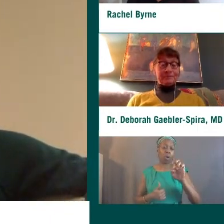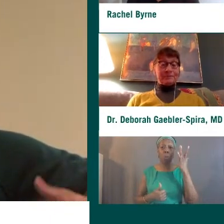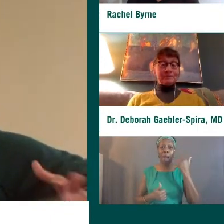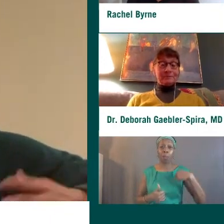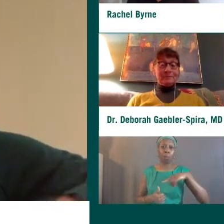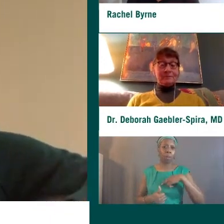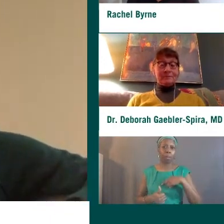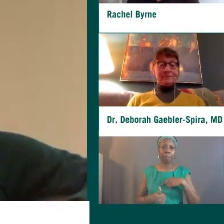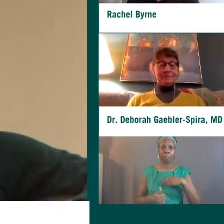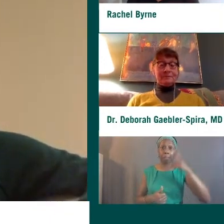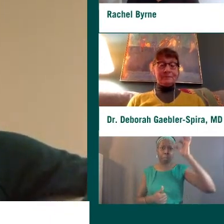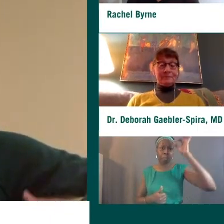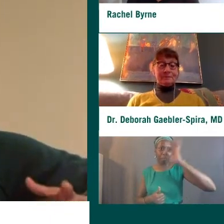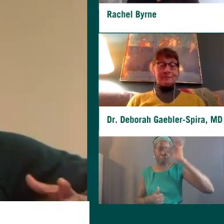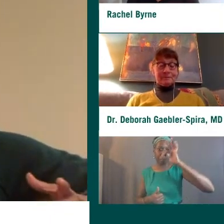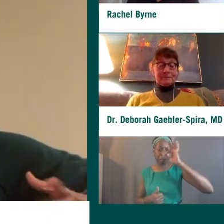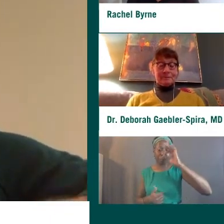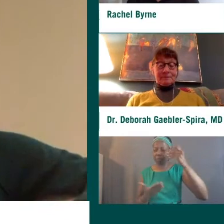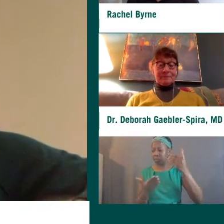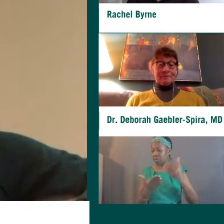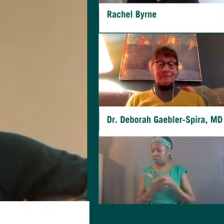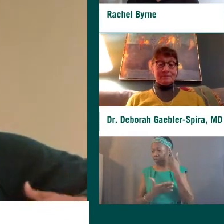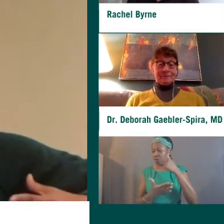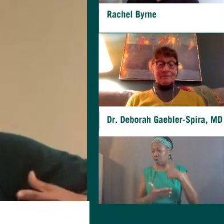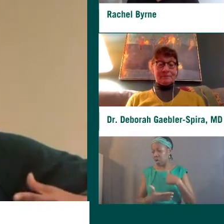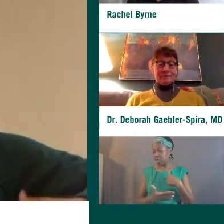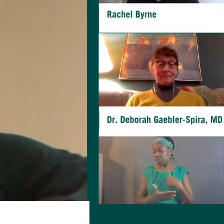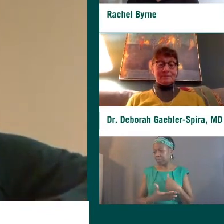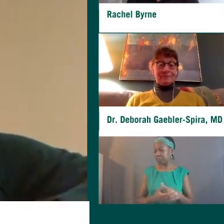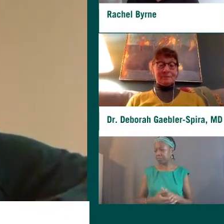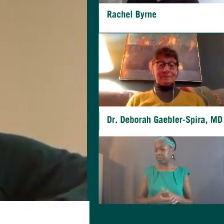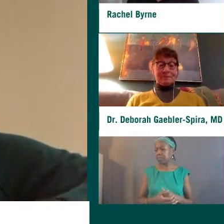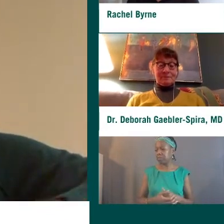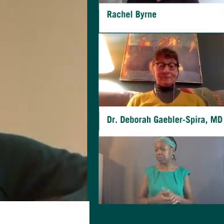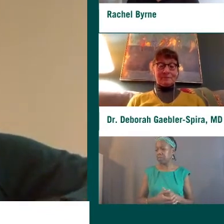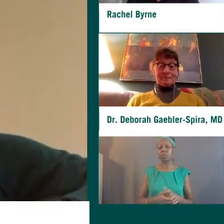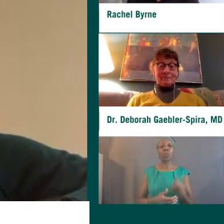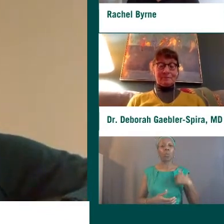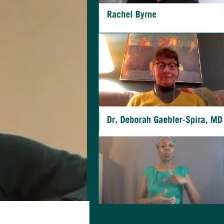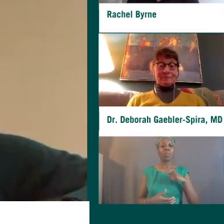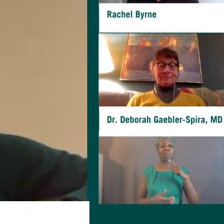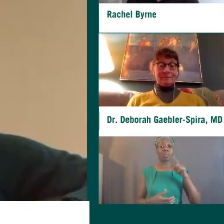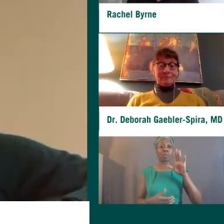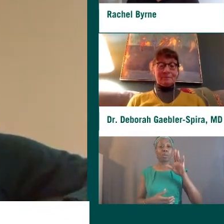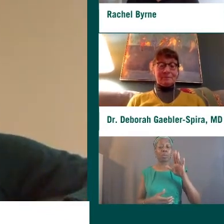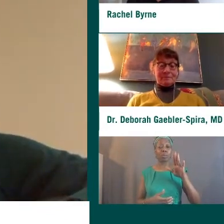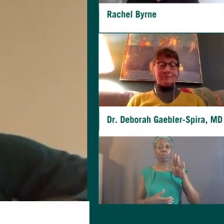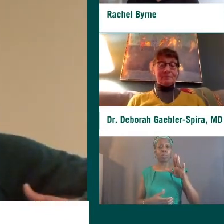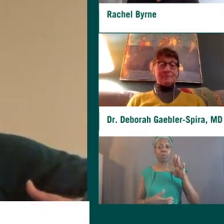And they gave answered questions about what cerebral palsy was. What certain expectations we could have for Larke.